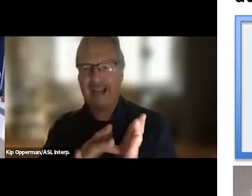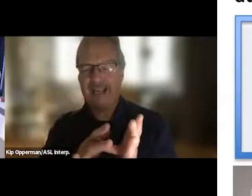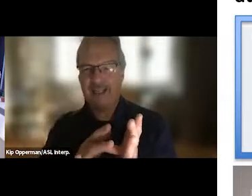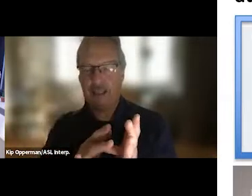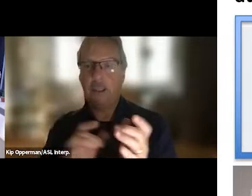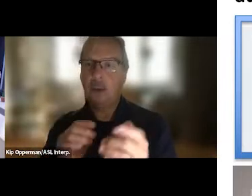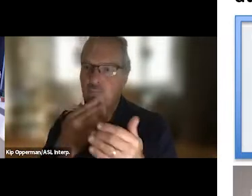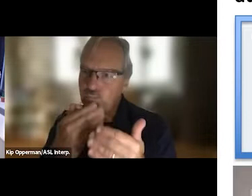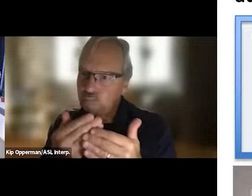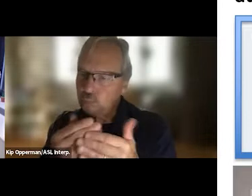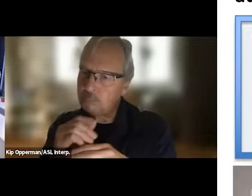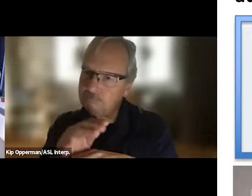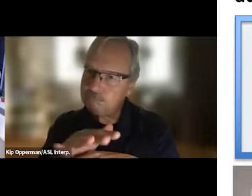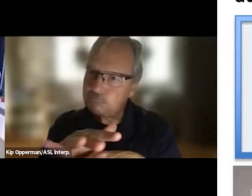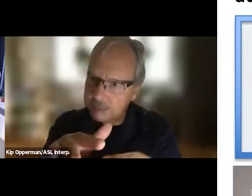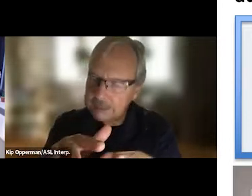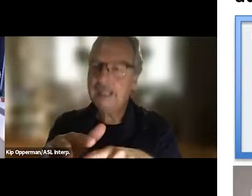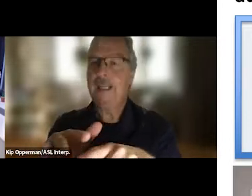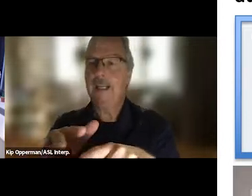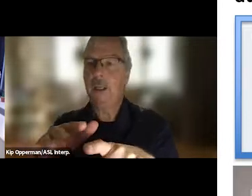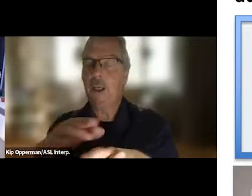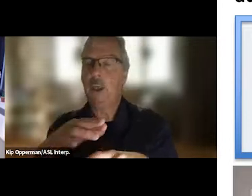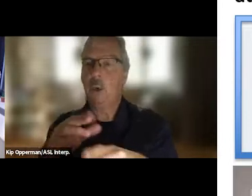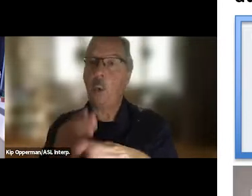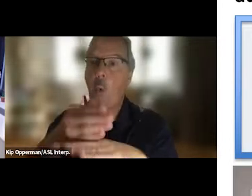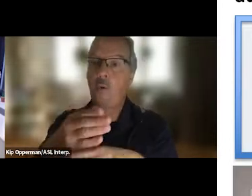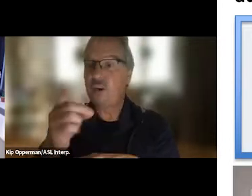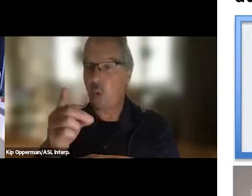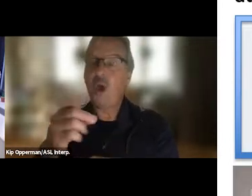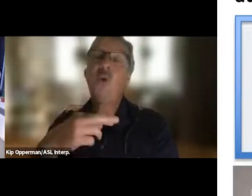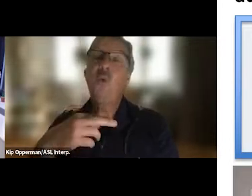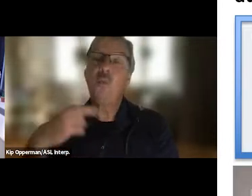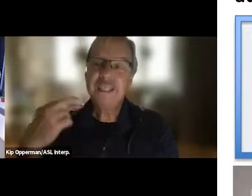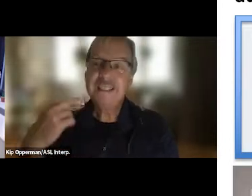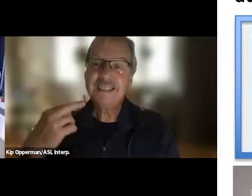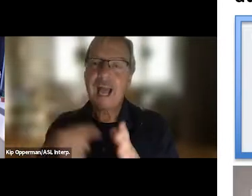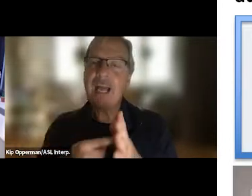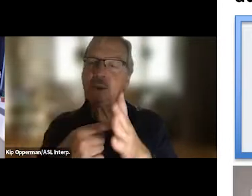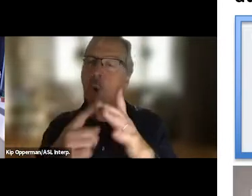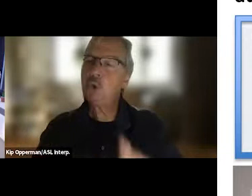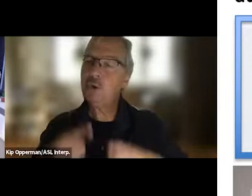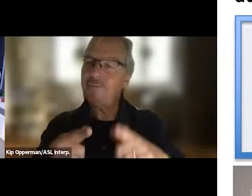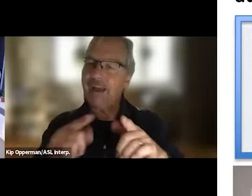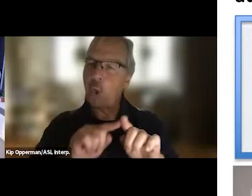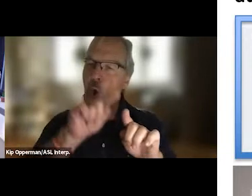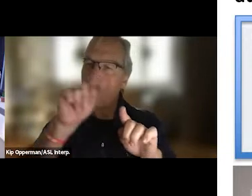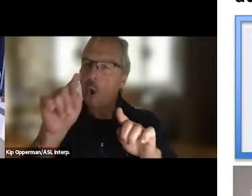at preventing overdose risk. So on the right I show a survival curve from a study that we conducted in the state of Maryland.